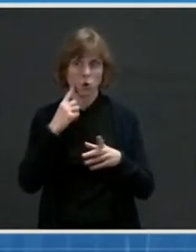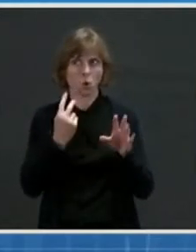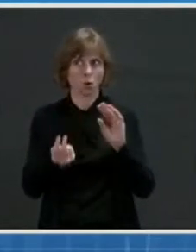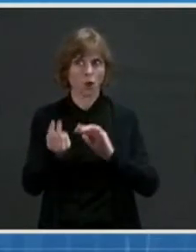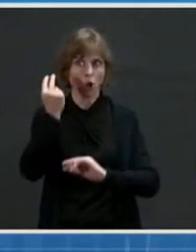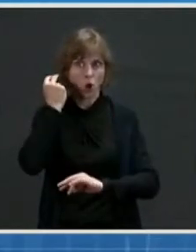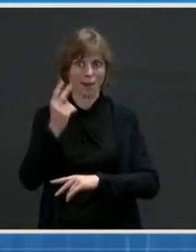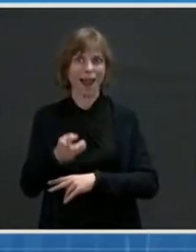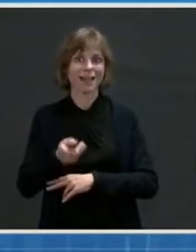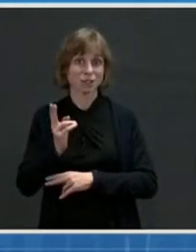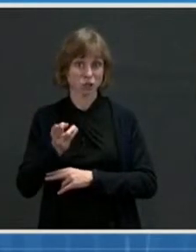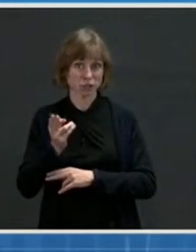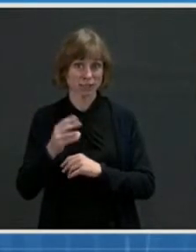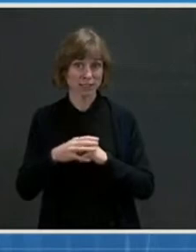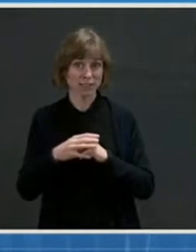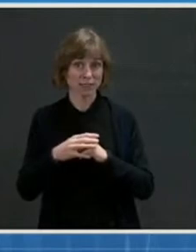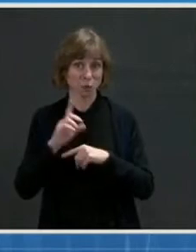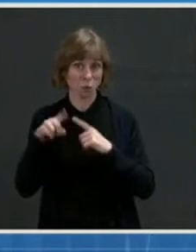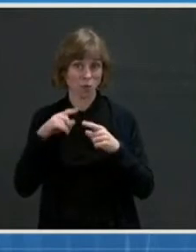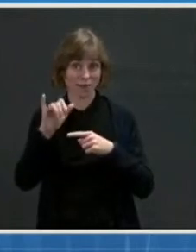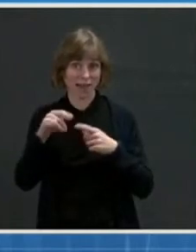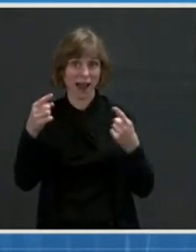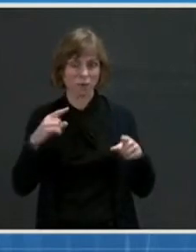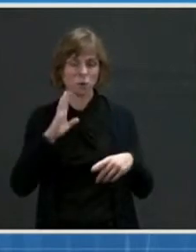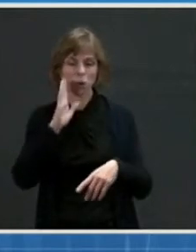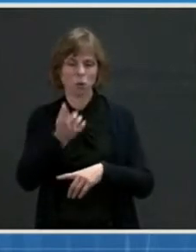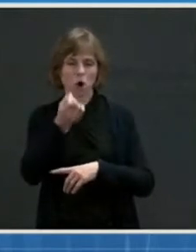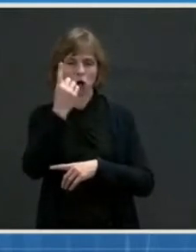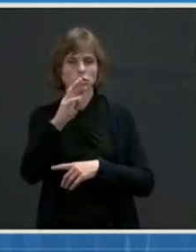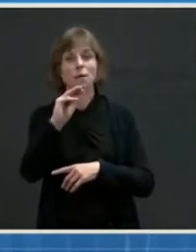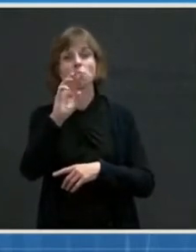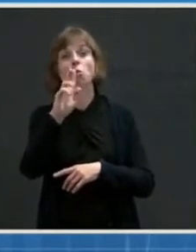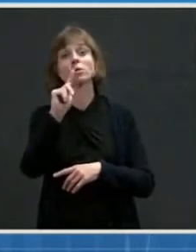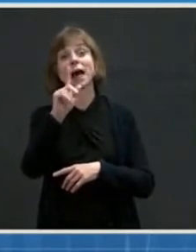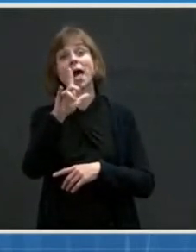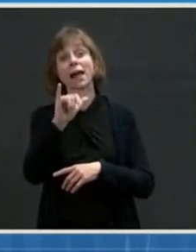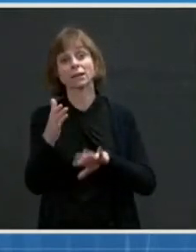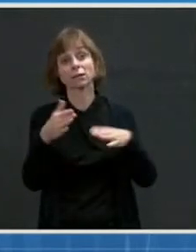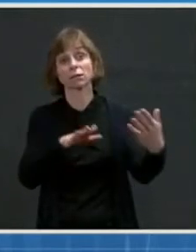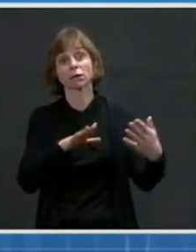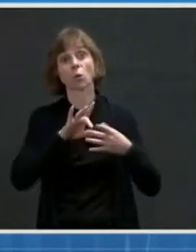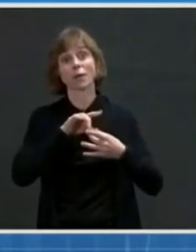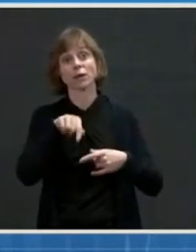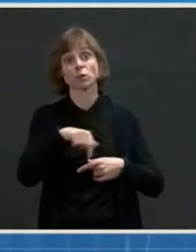KNOW, DELAYED IN COMING IN. I THINK WHEN HISTORY WRITES